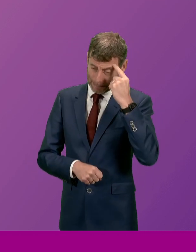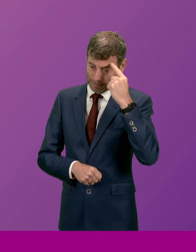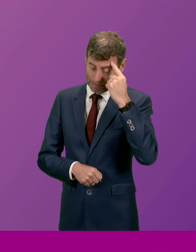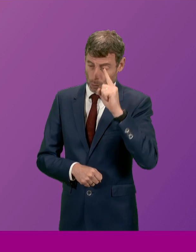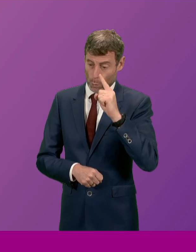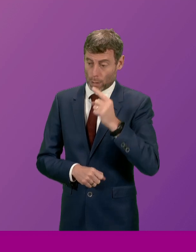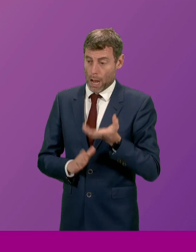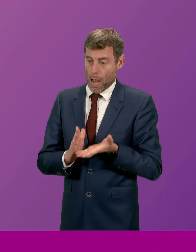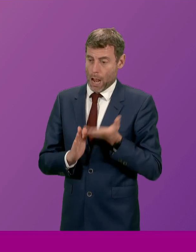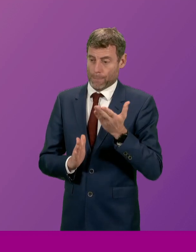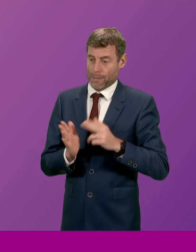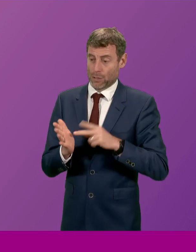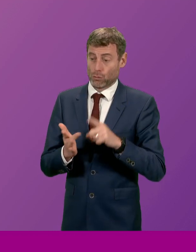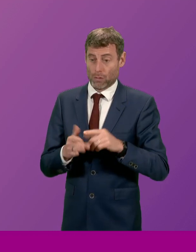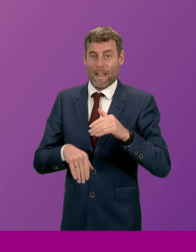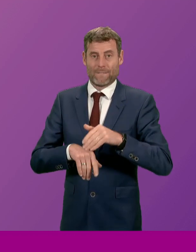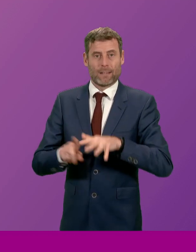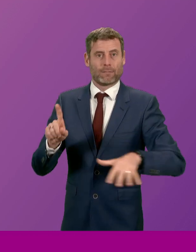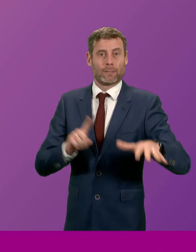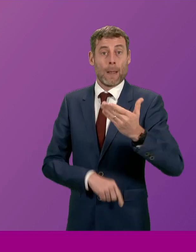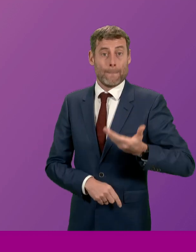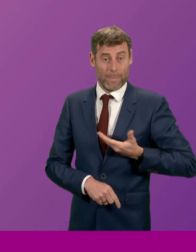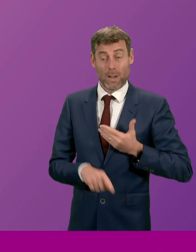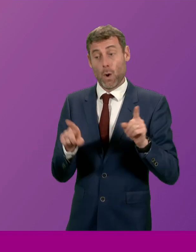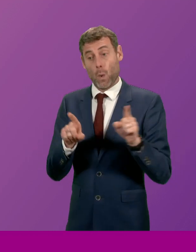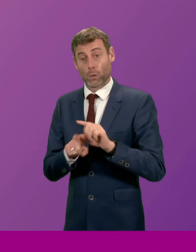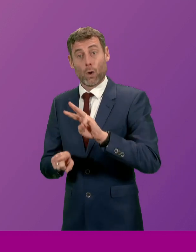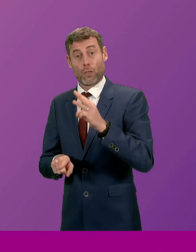but especially the impact on the charitable sector and the third sector. In particular,